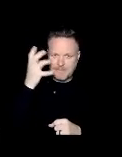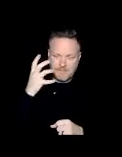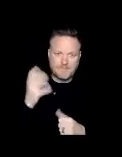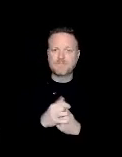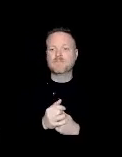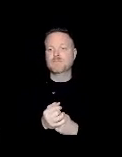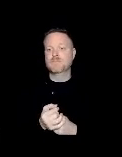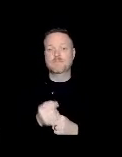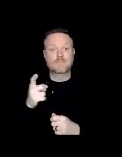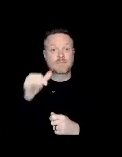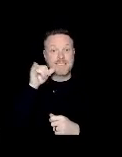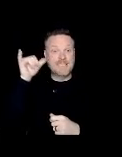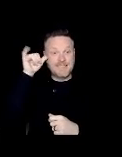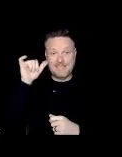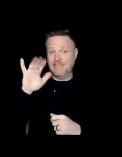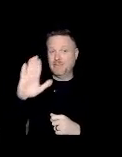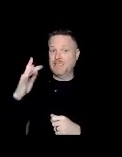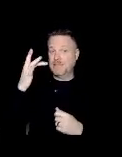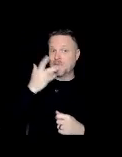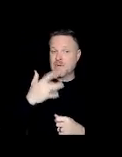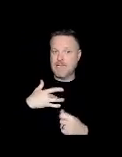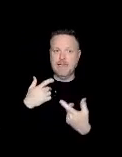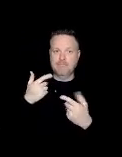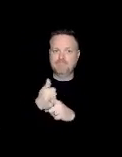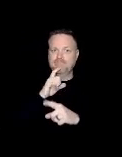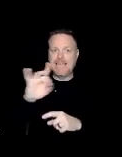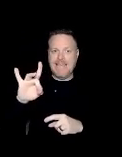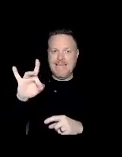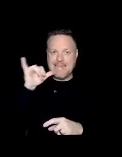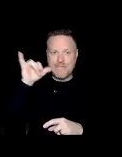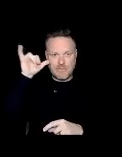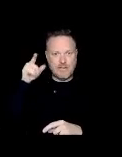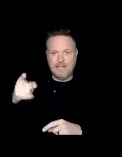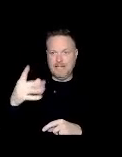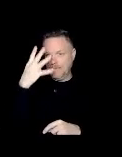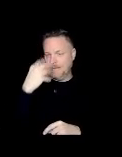Even yesterday, it was his birthday. He turned 8 yesterday. He is sleeping and he is crying that